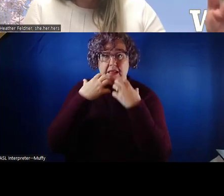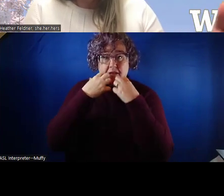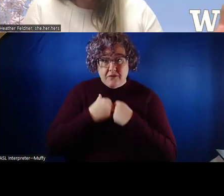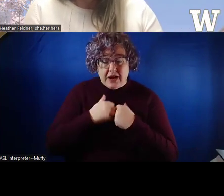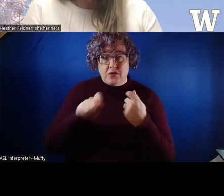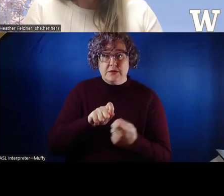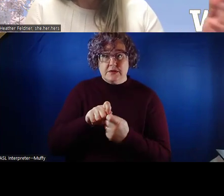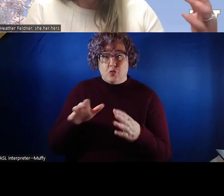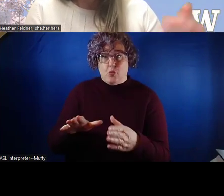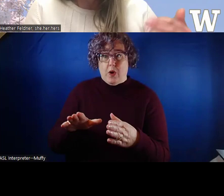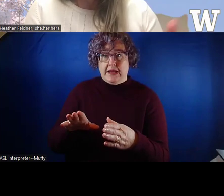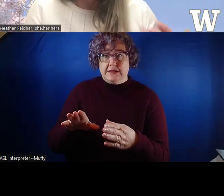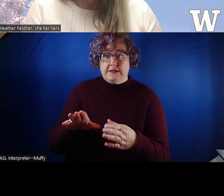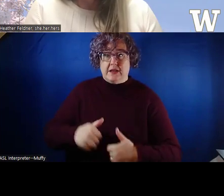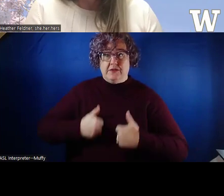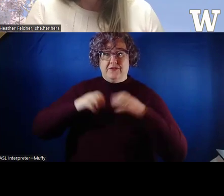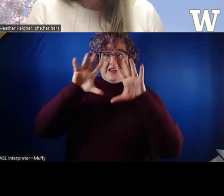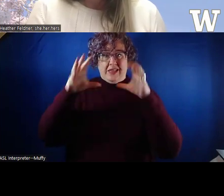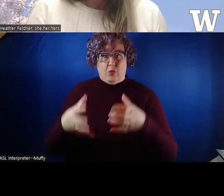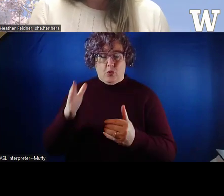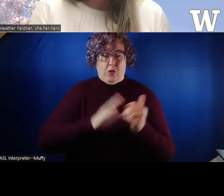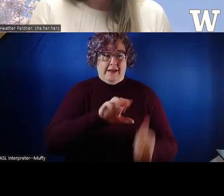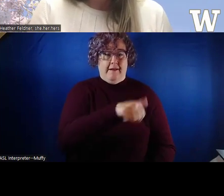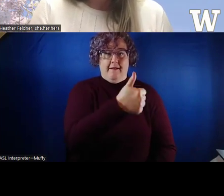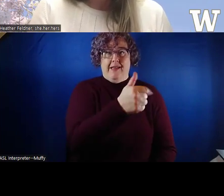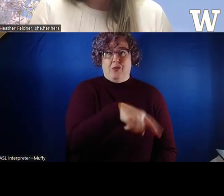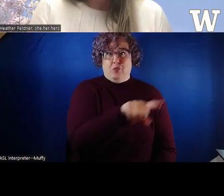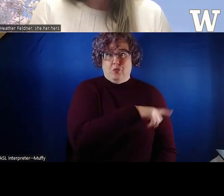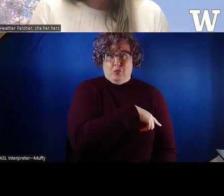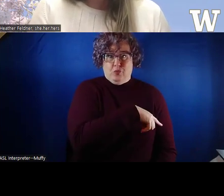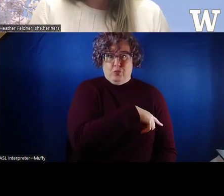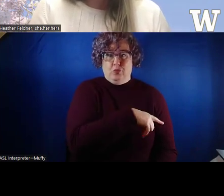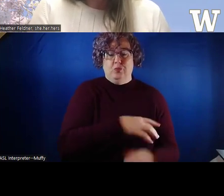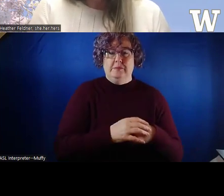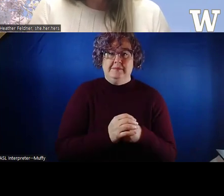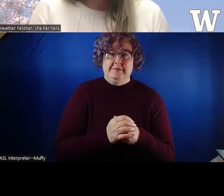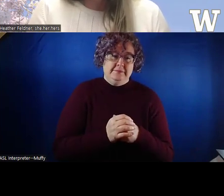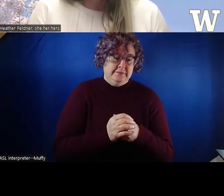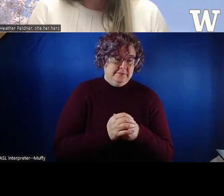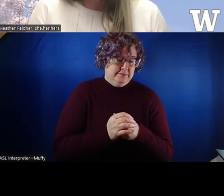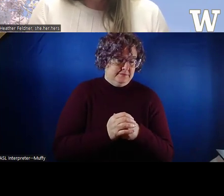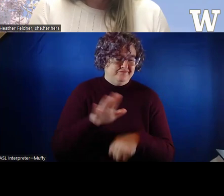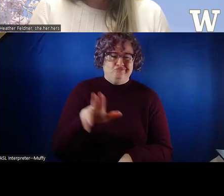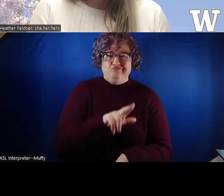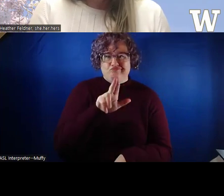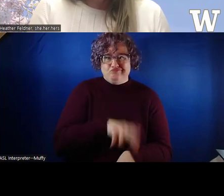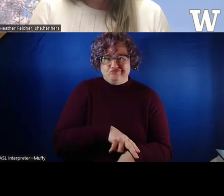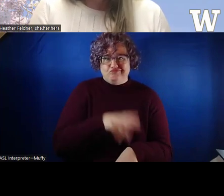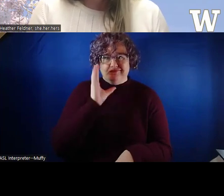of being in the world more than others, and so, you know, of course, there was gonna be that tension